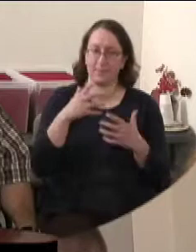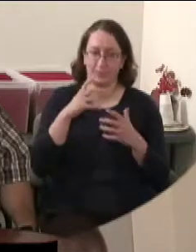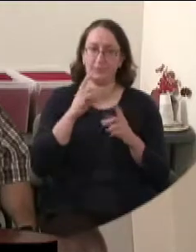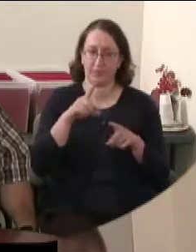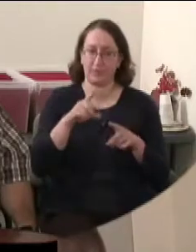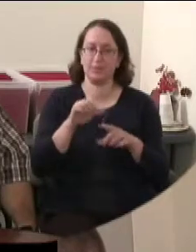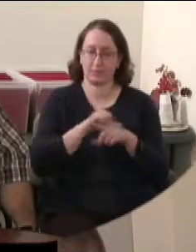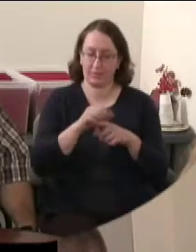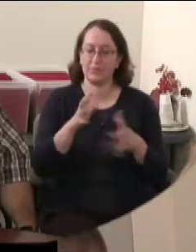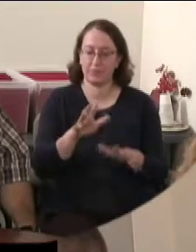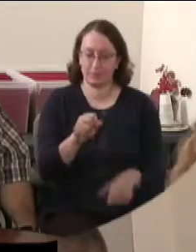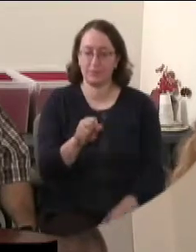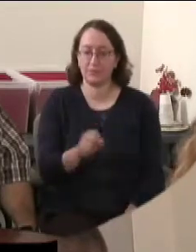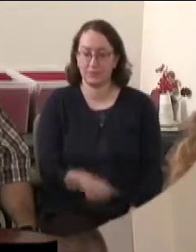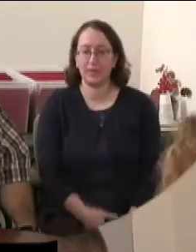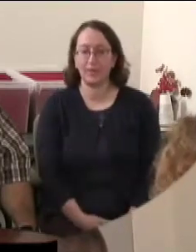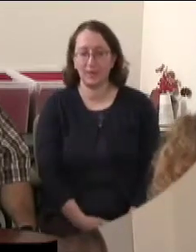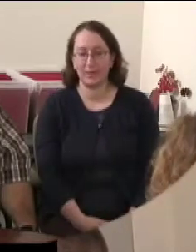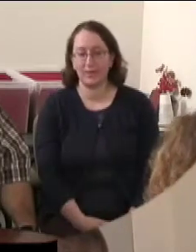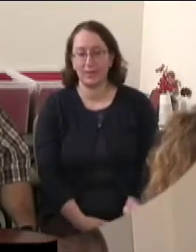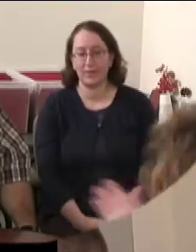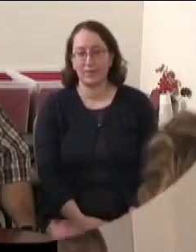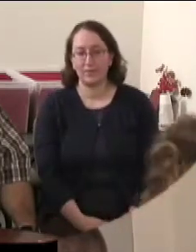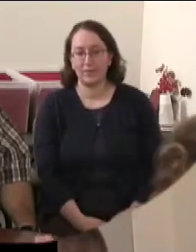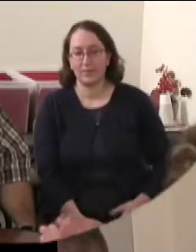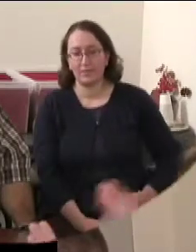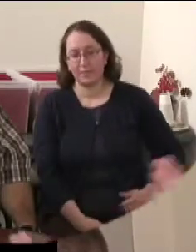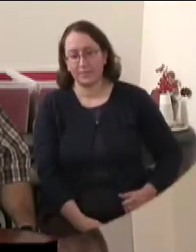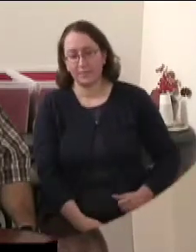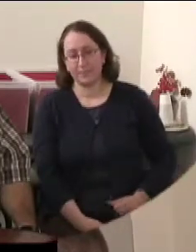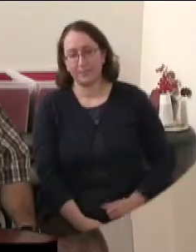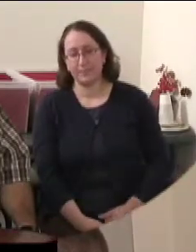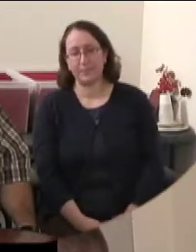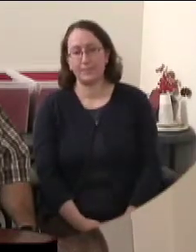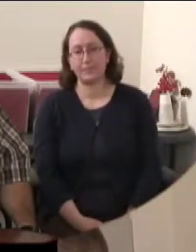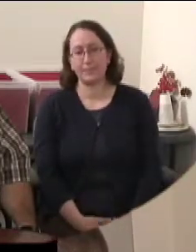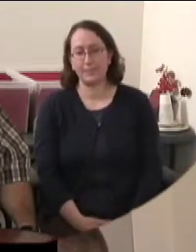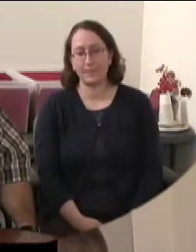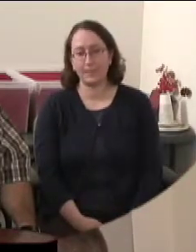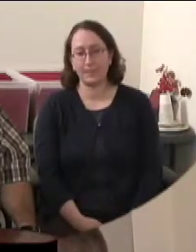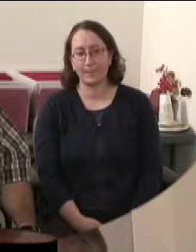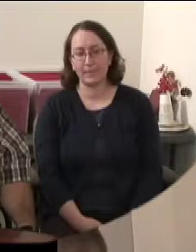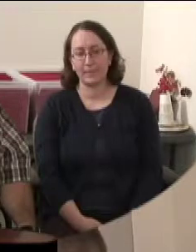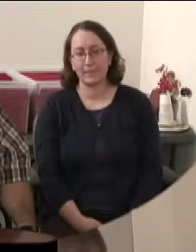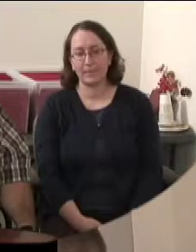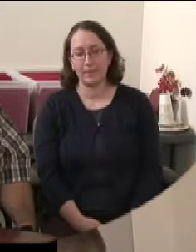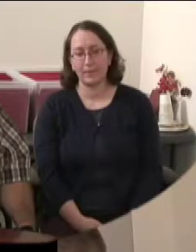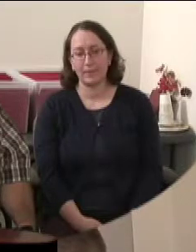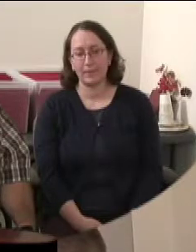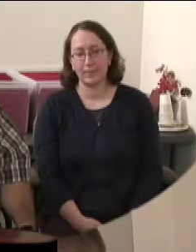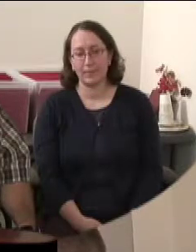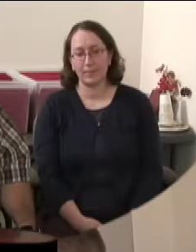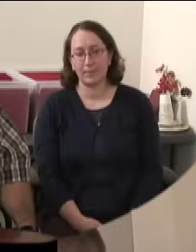Kelly: Okay. Now, when you say an 18-month program,